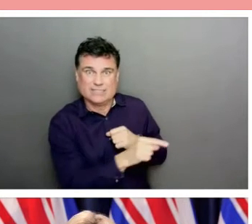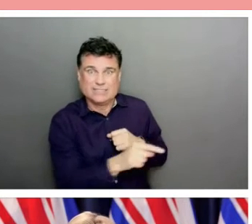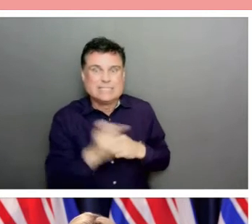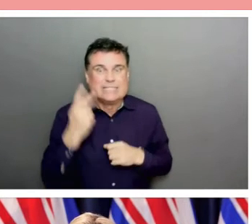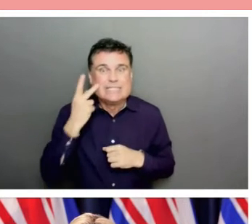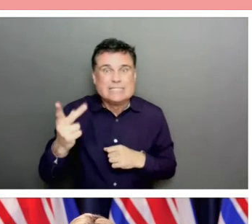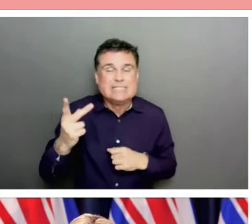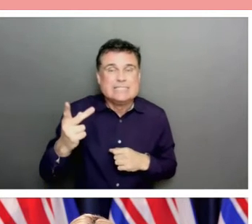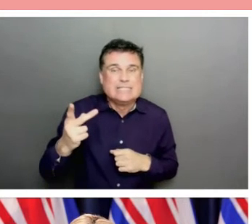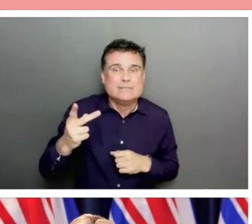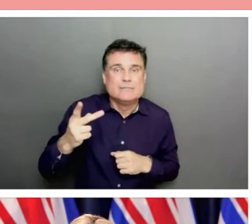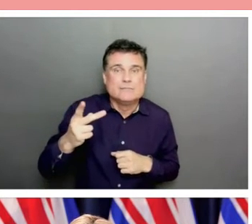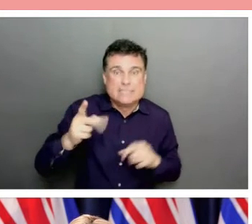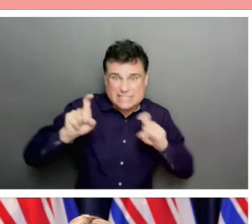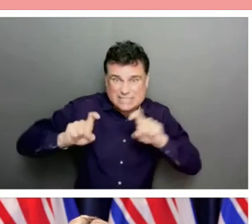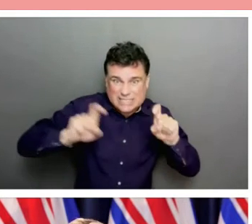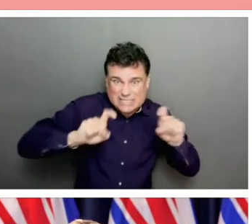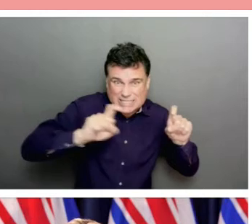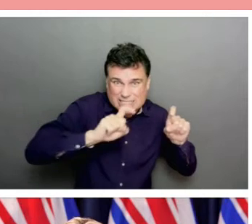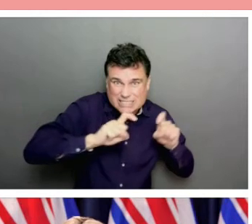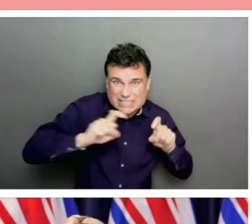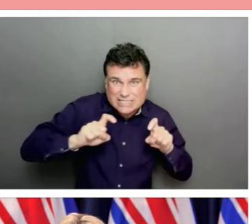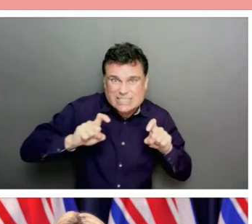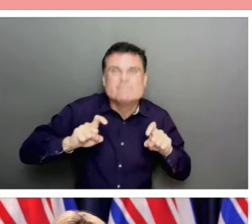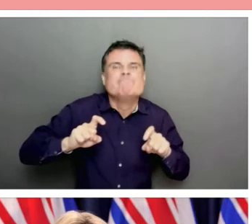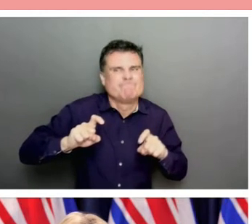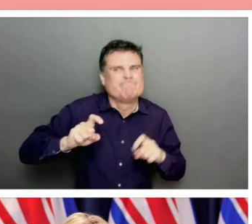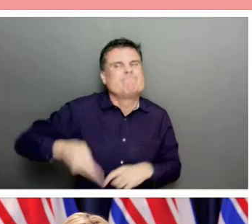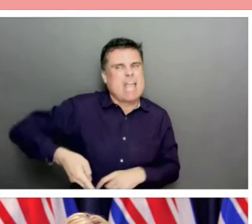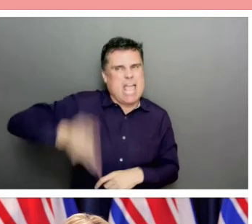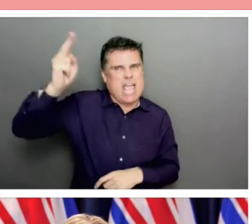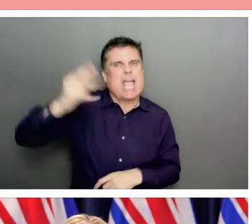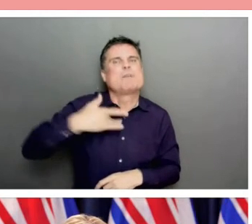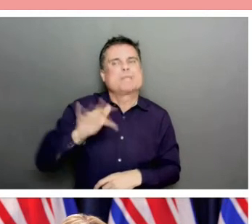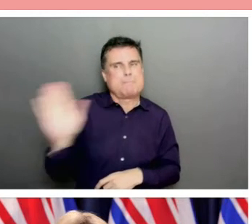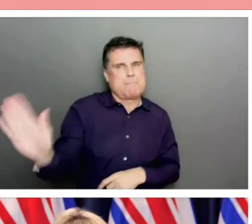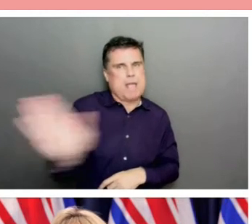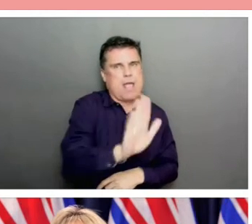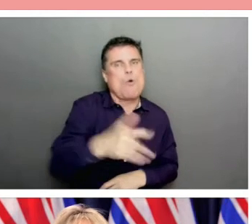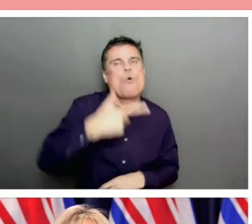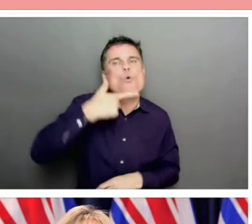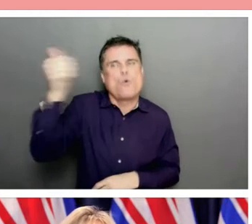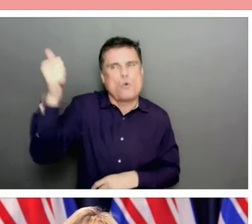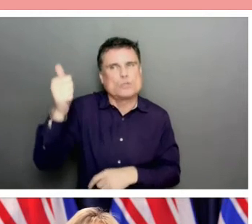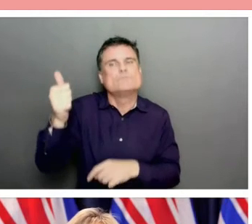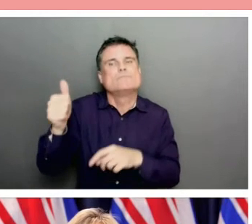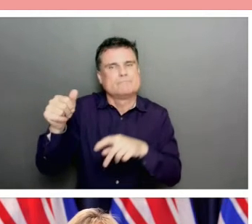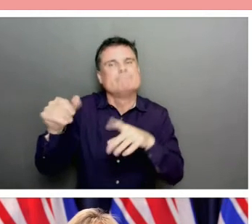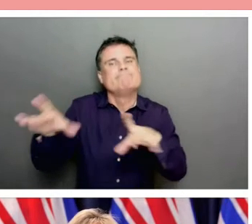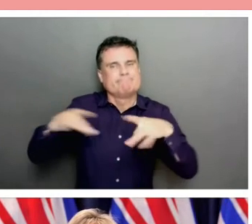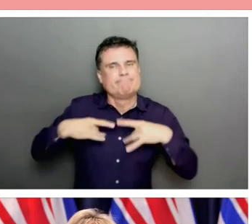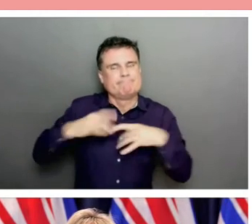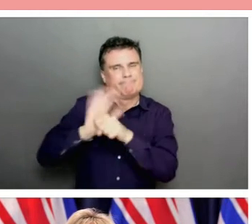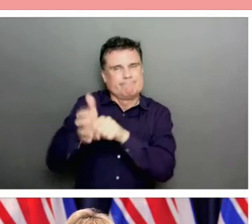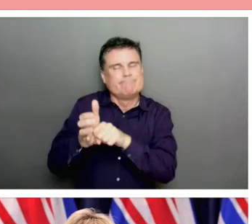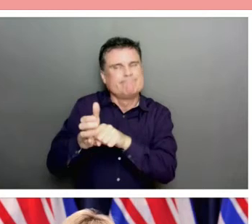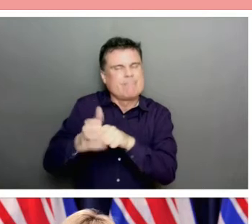from COVID, and that is reflected in the testing that we see here and in the case rates here as well.